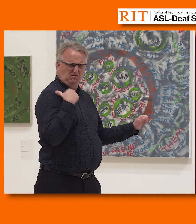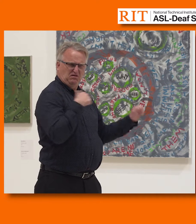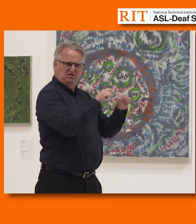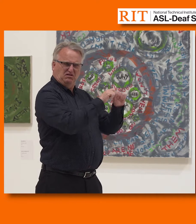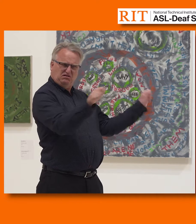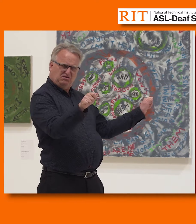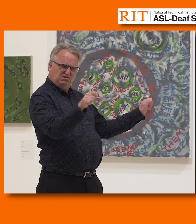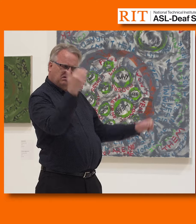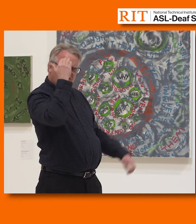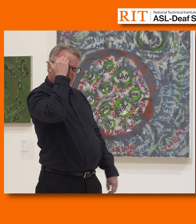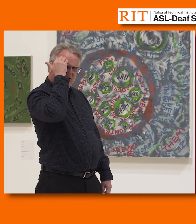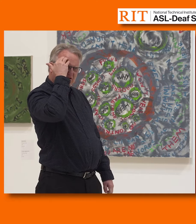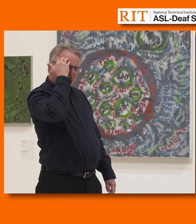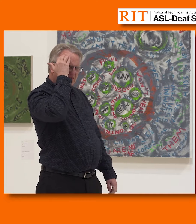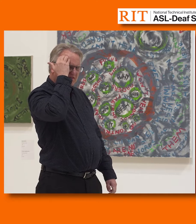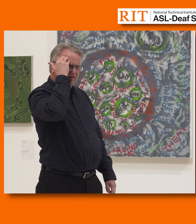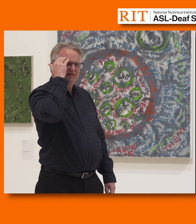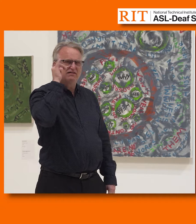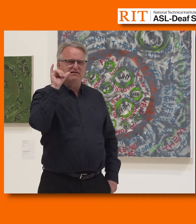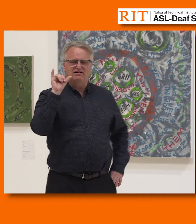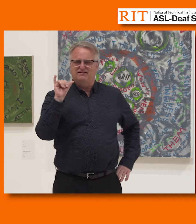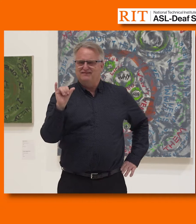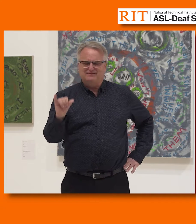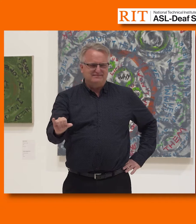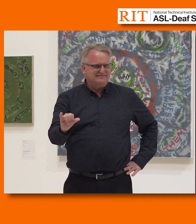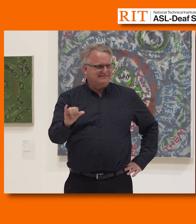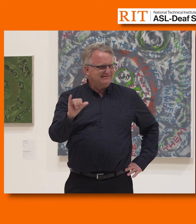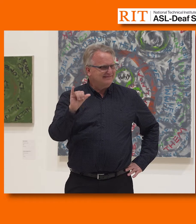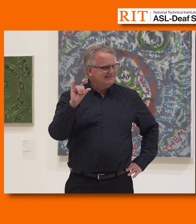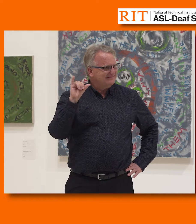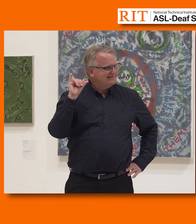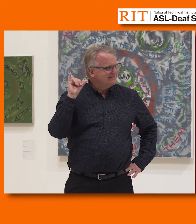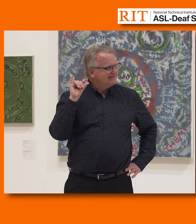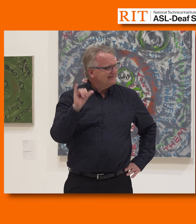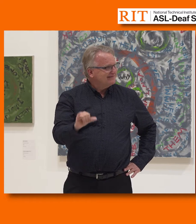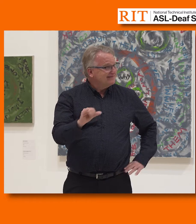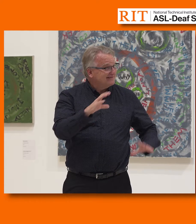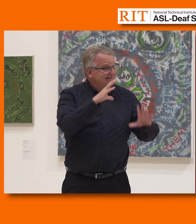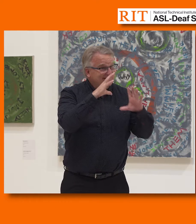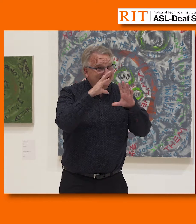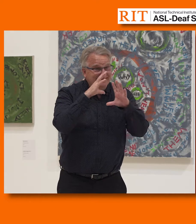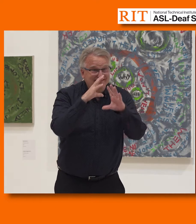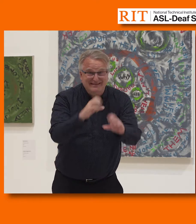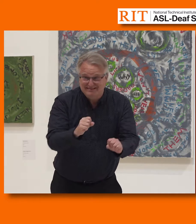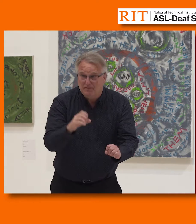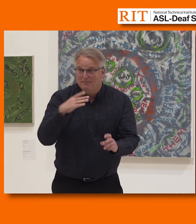"You know, I kept it to myself. It shouldn't be a problem." Well, it was a problem for the hearing student.